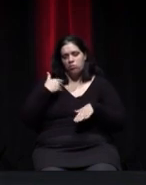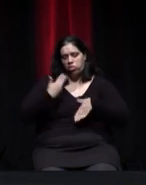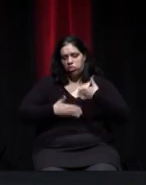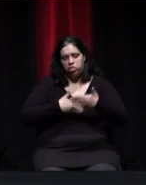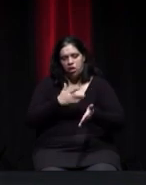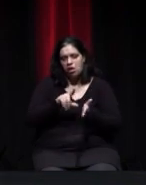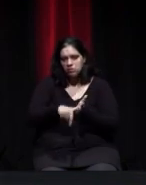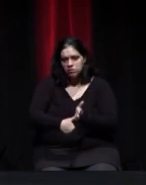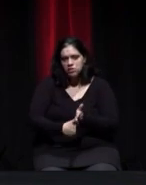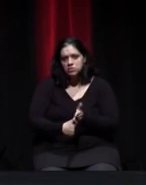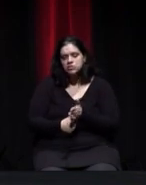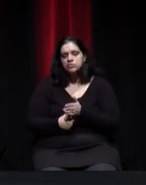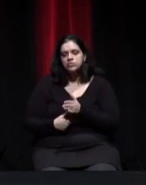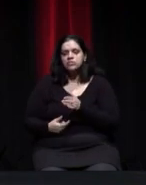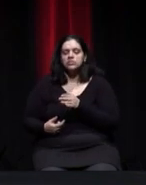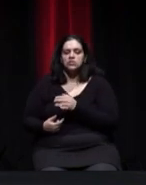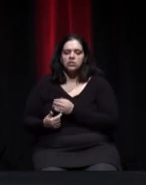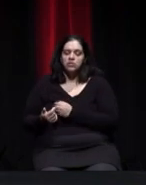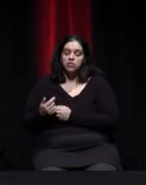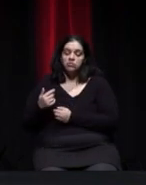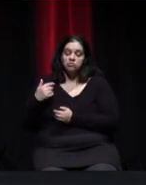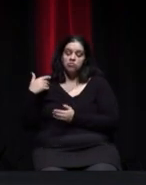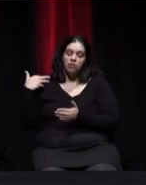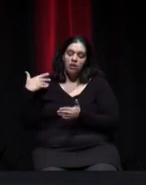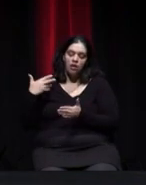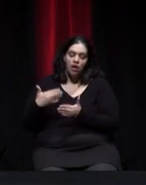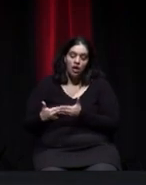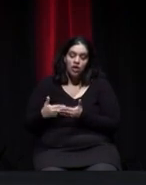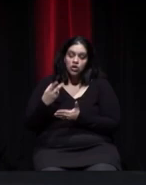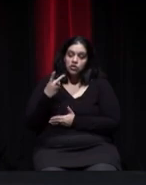we get in the 2010s, and, suddenly,